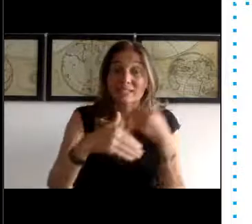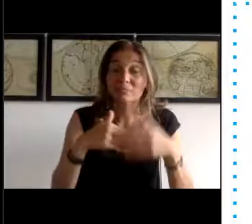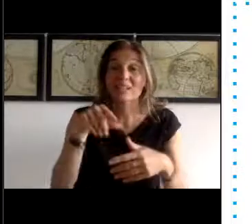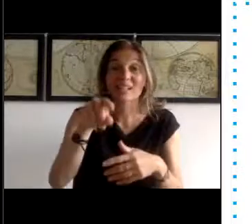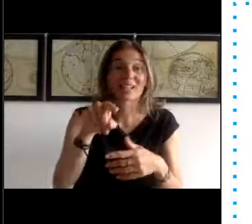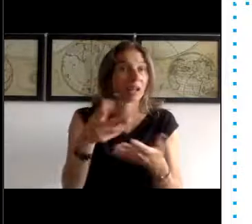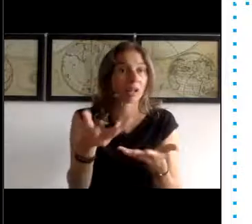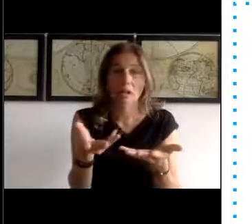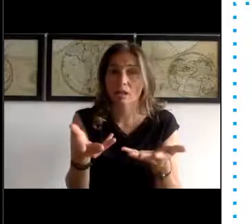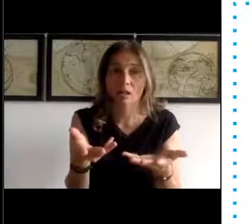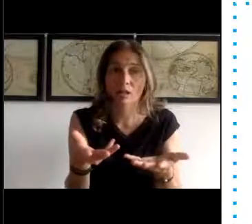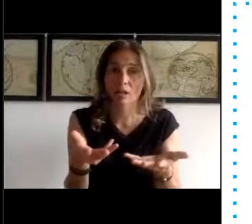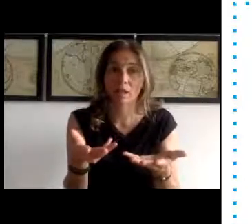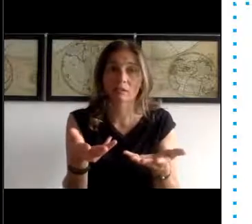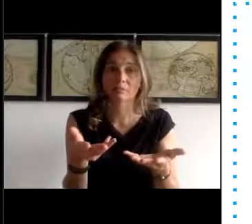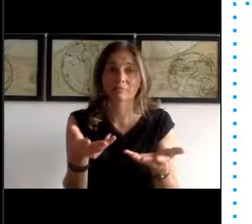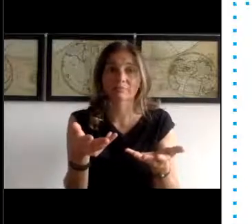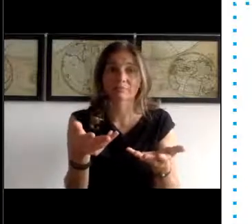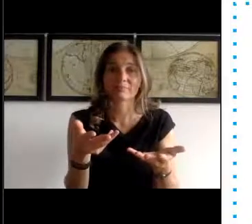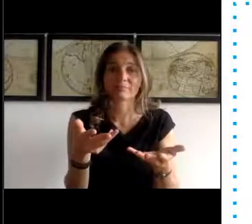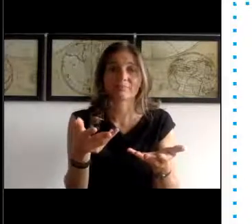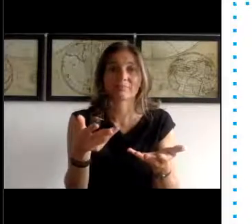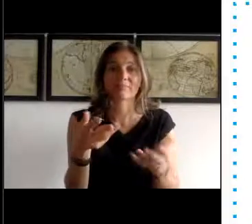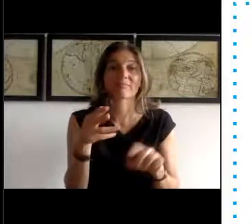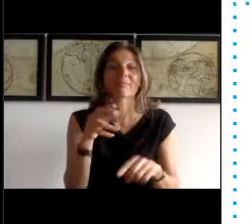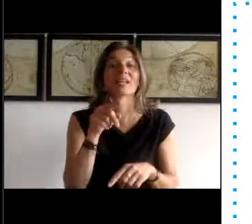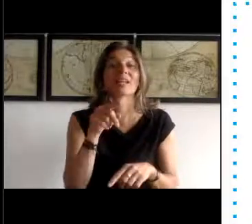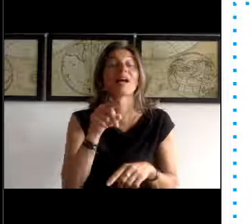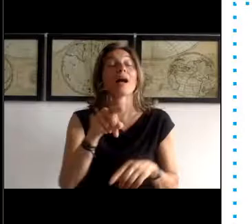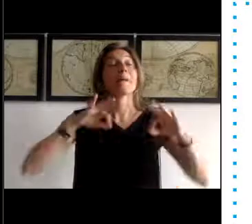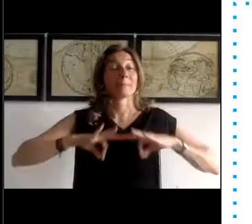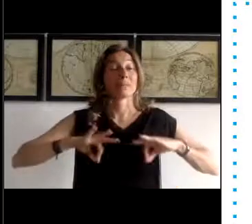And then, allow them to grow within the programme